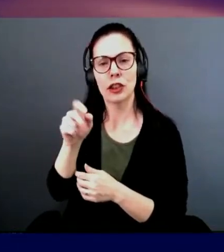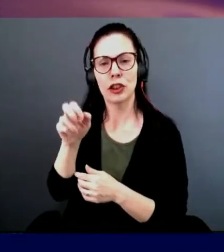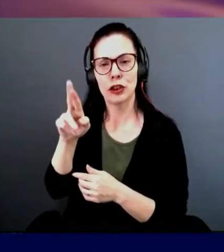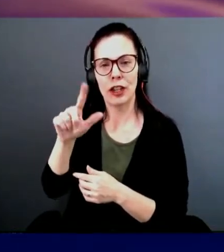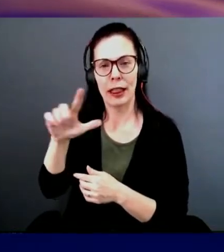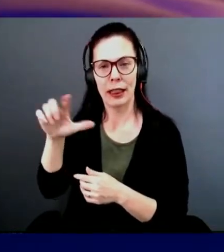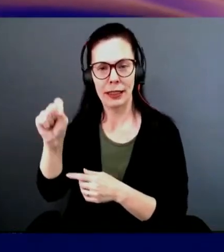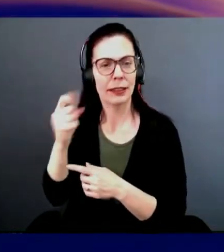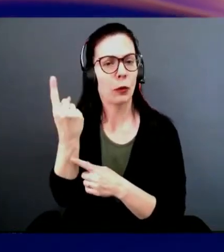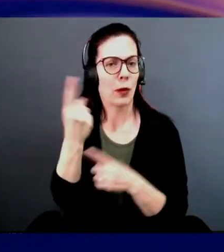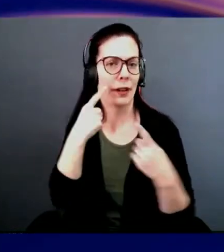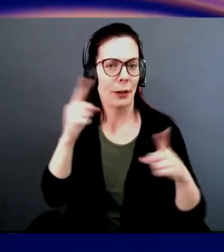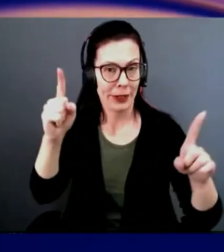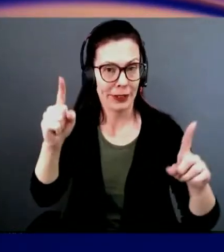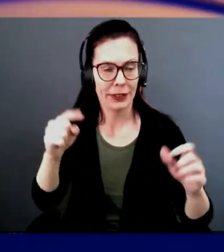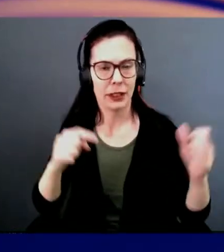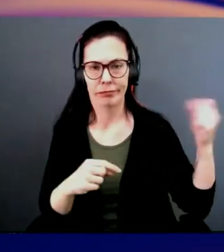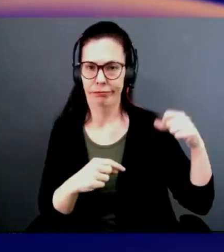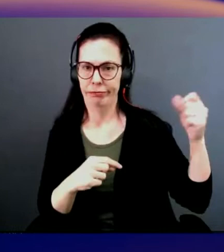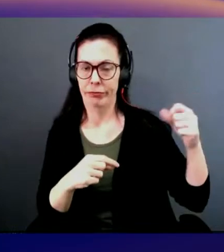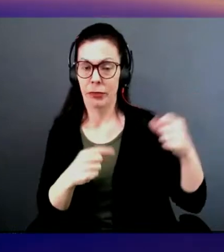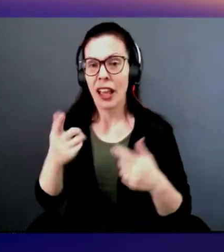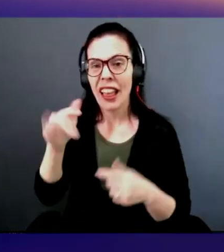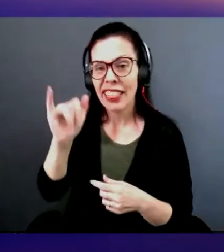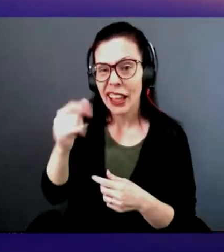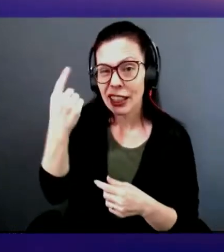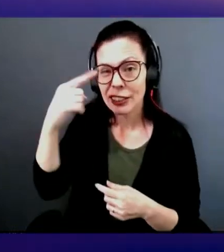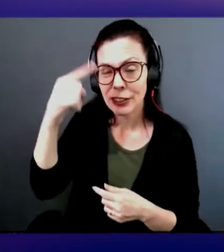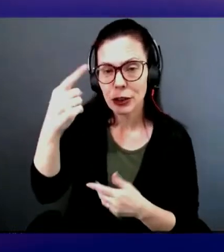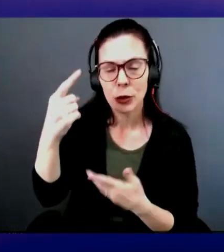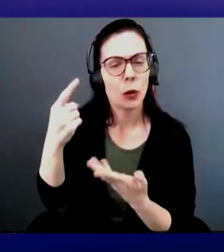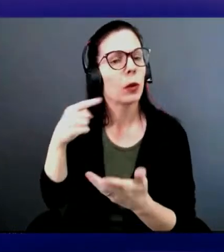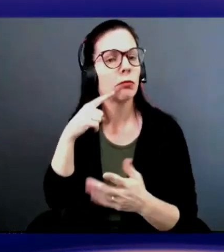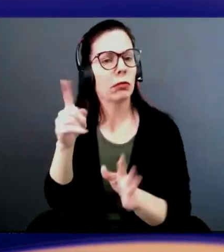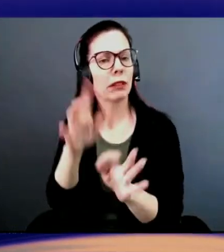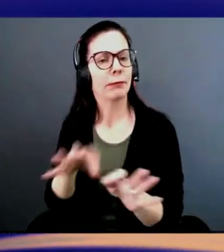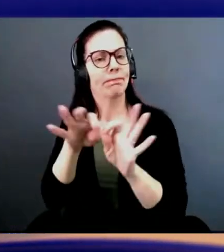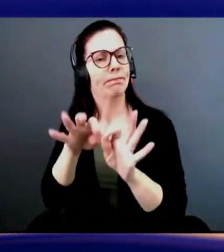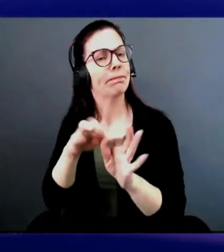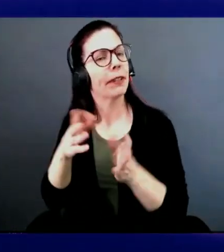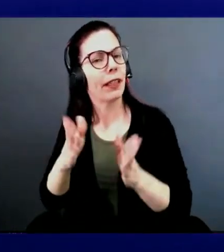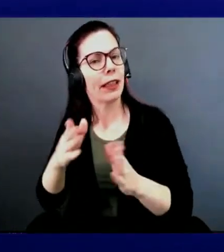And what that's supposed to do is it's essentially allowing you to auto scale.